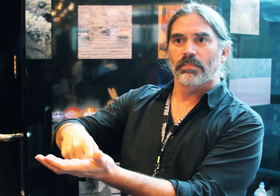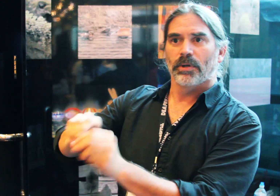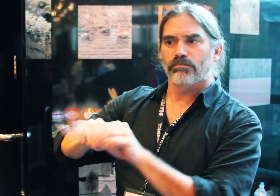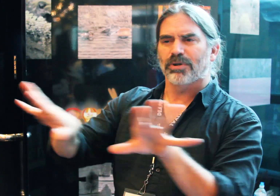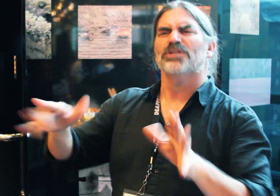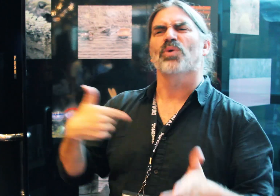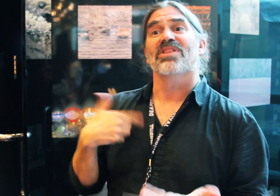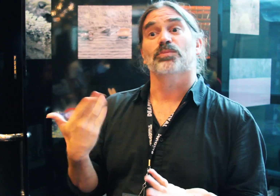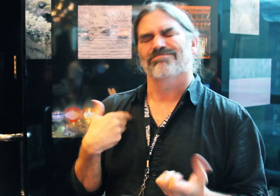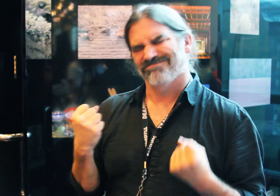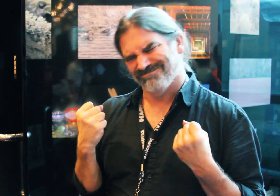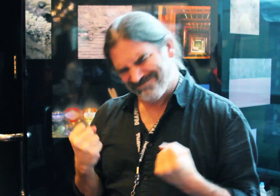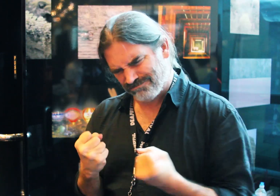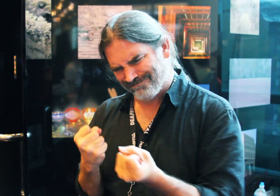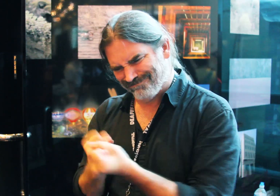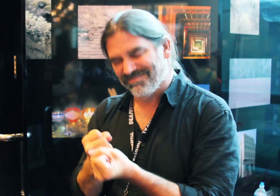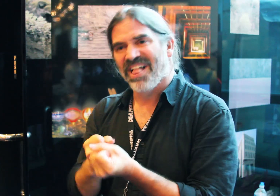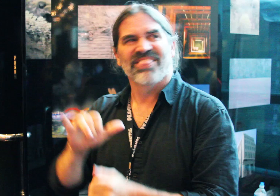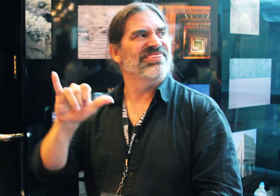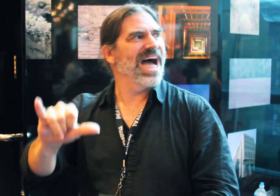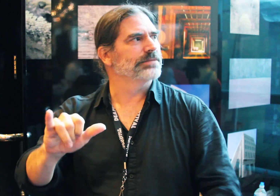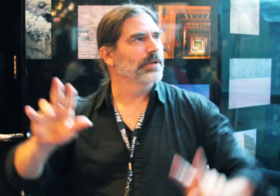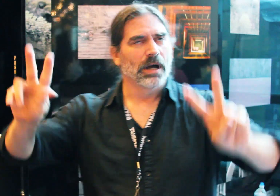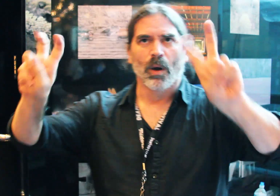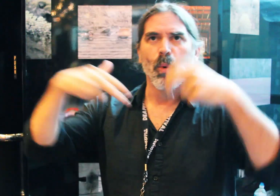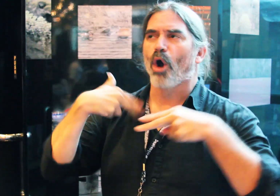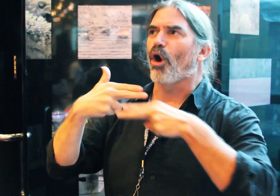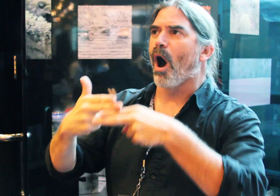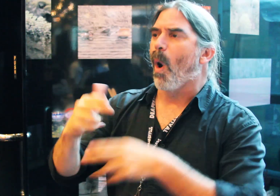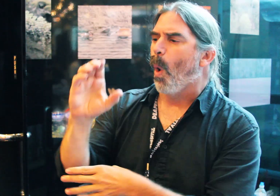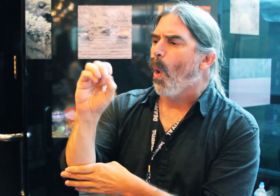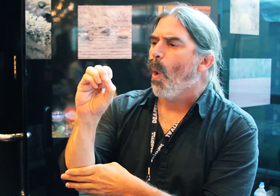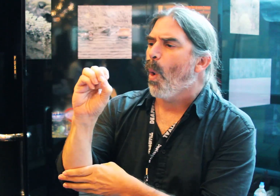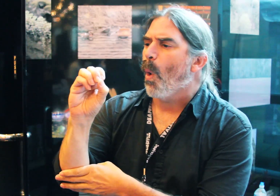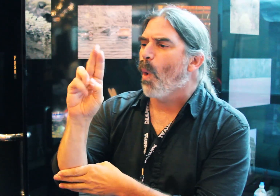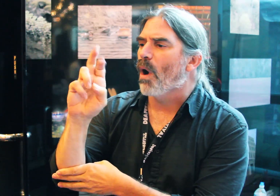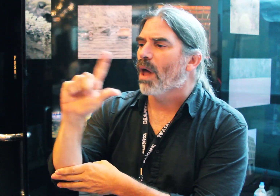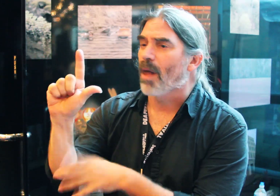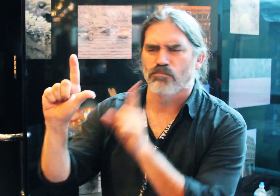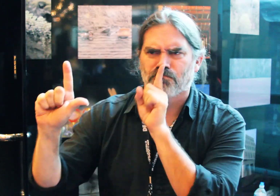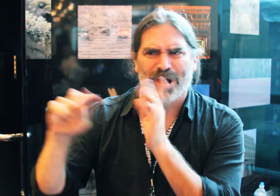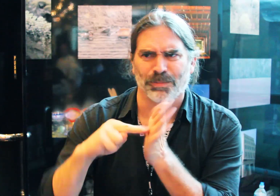and be more widespread and that's why I strongly support that. A quote, I call "oral", I don't mean